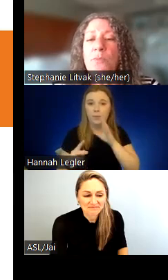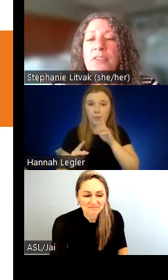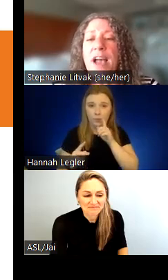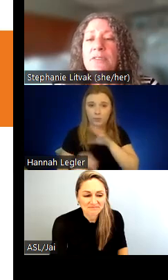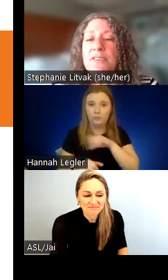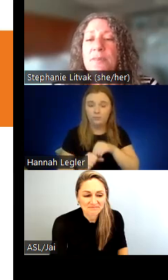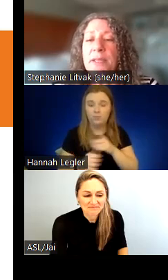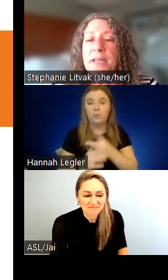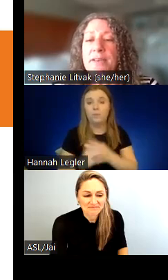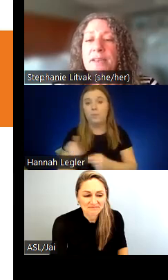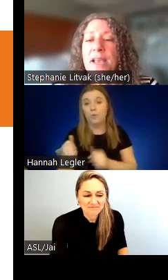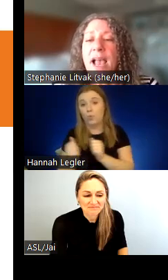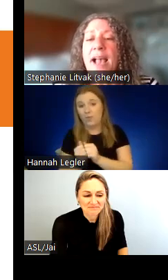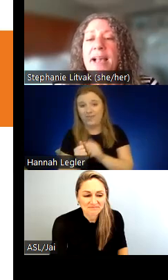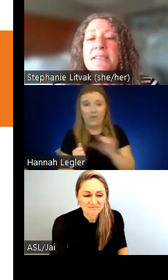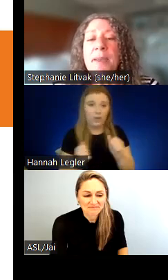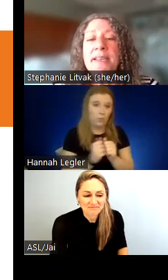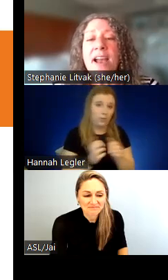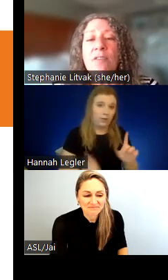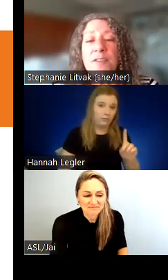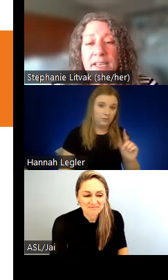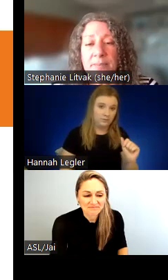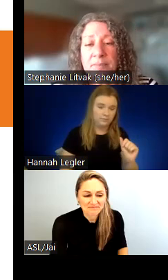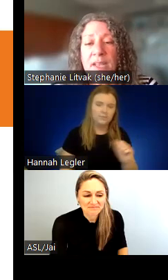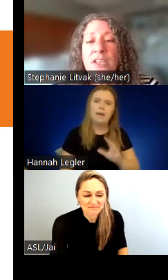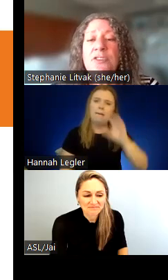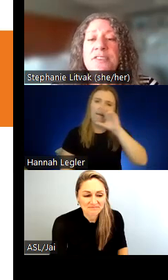without disabilities, estimate carefully.